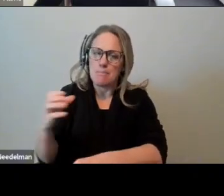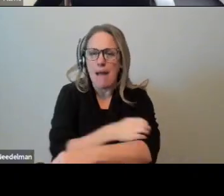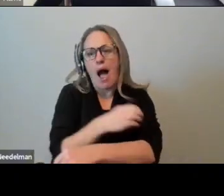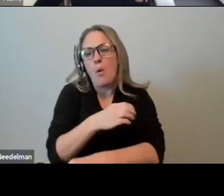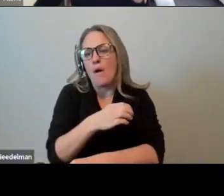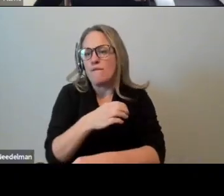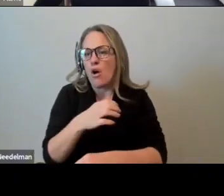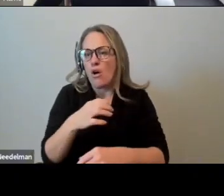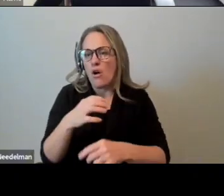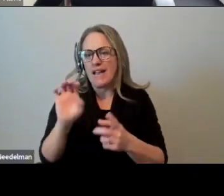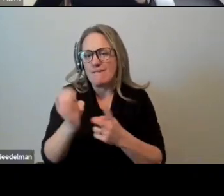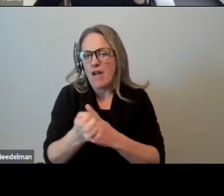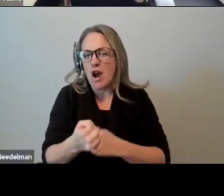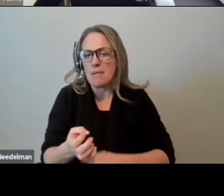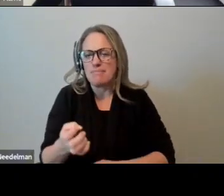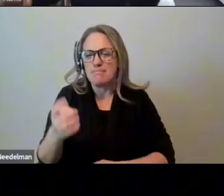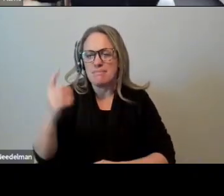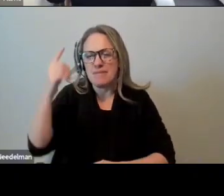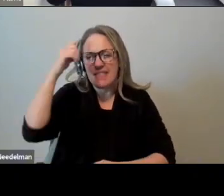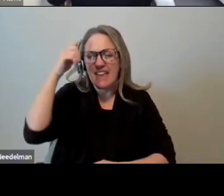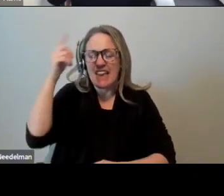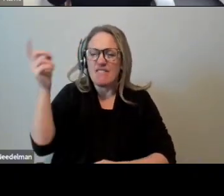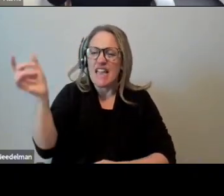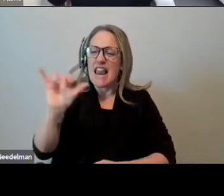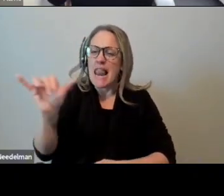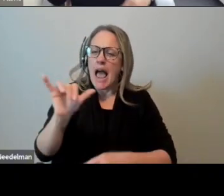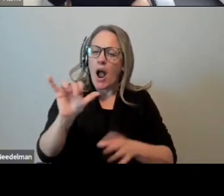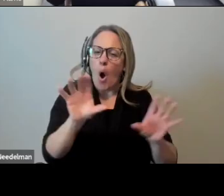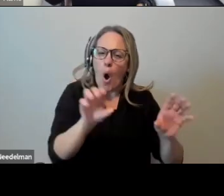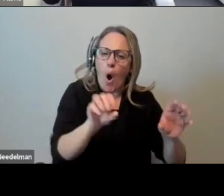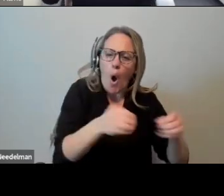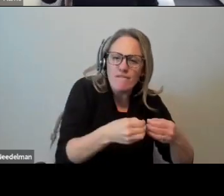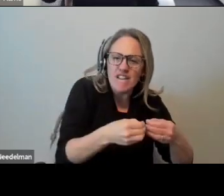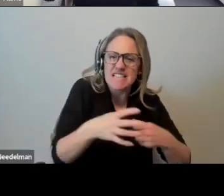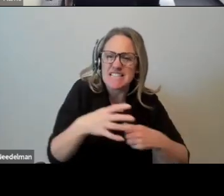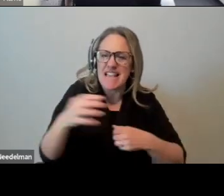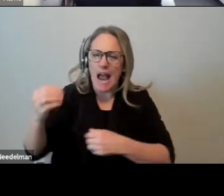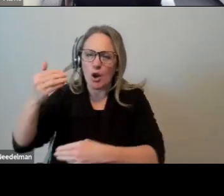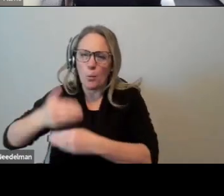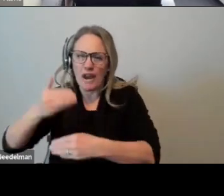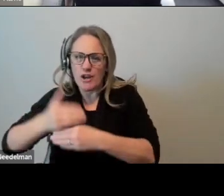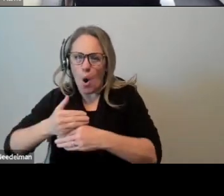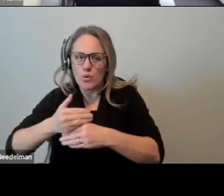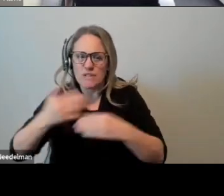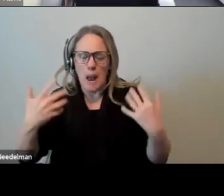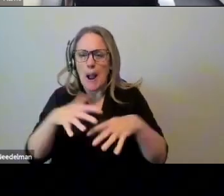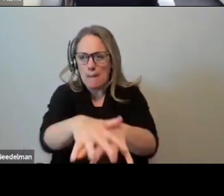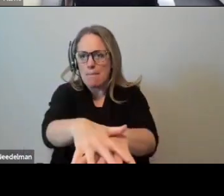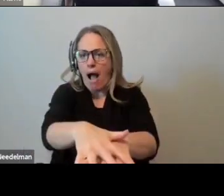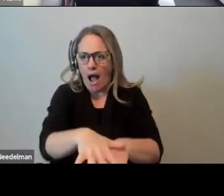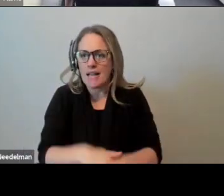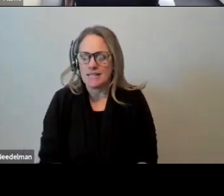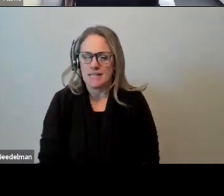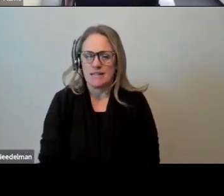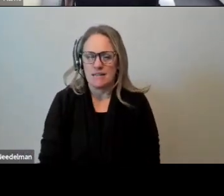think of this as Office and Windows all combined. We have had, for the last decade, a feature called